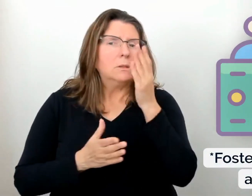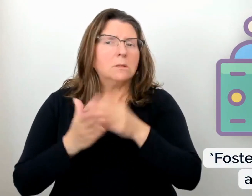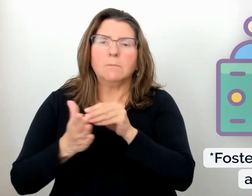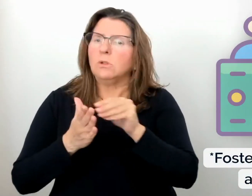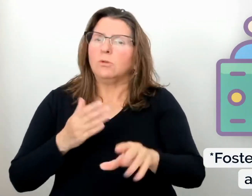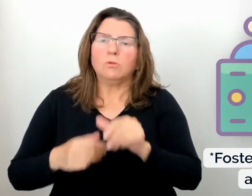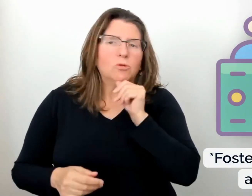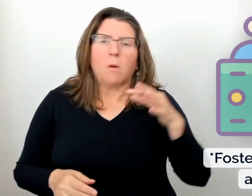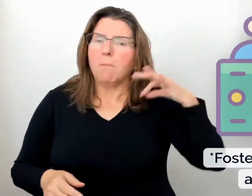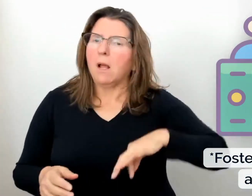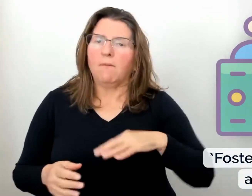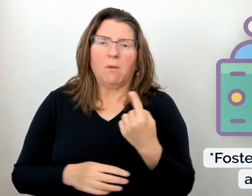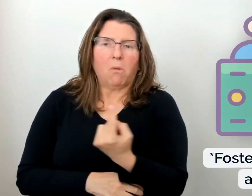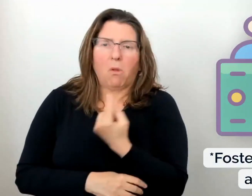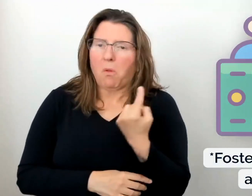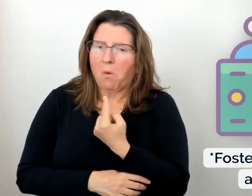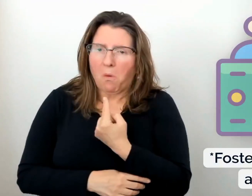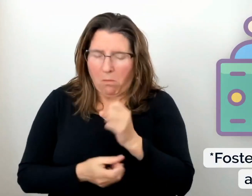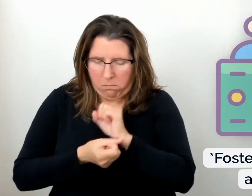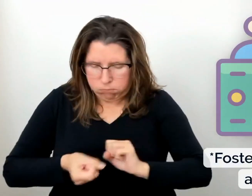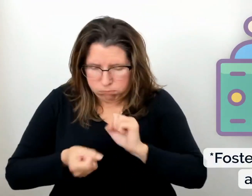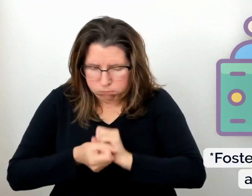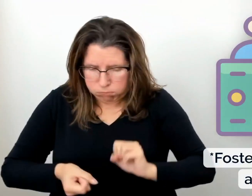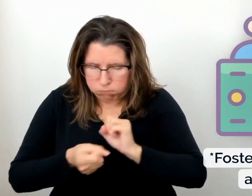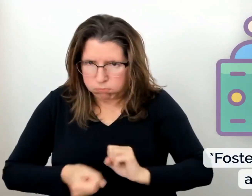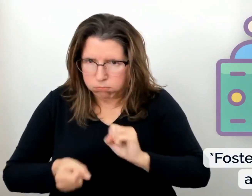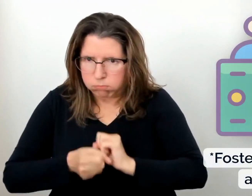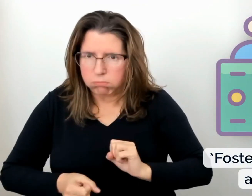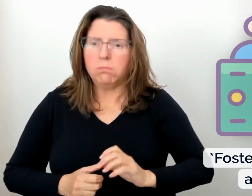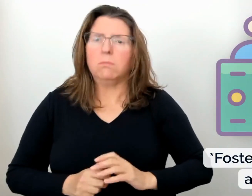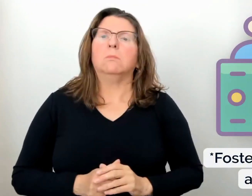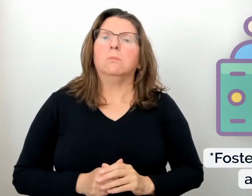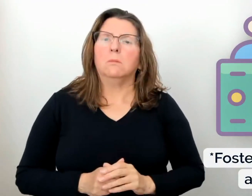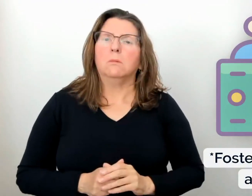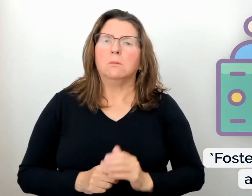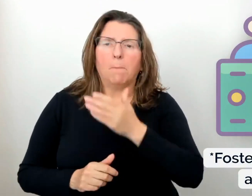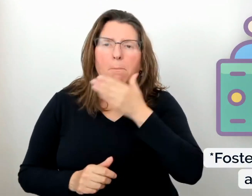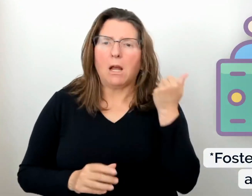Some students don't thrive learning independently. If they feel connected to others,